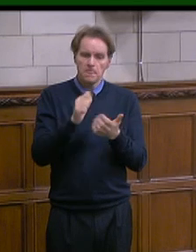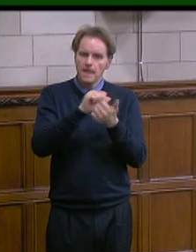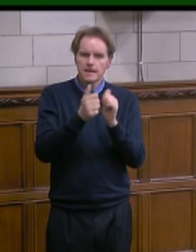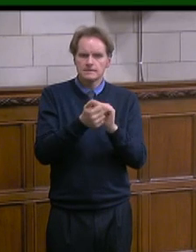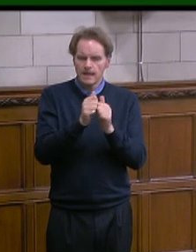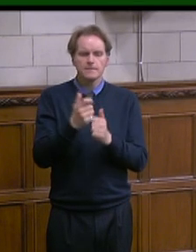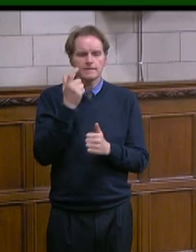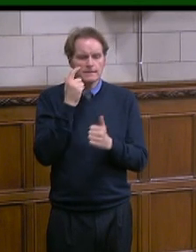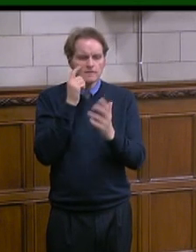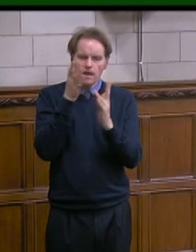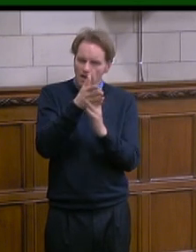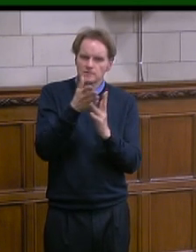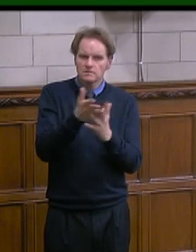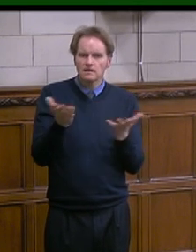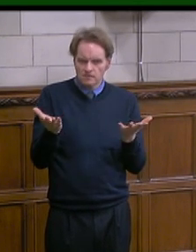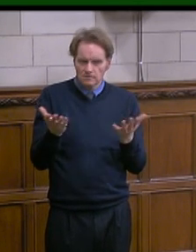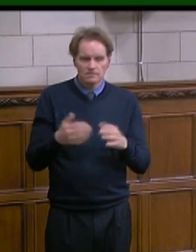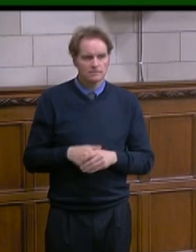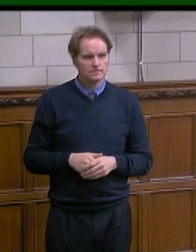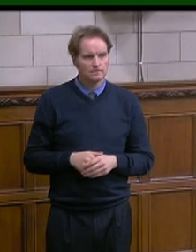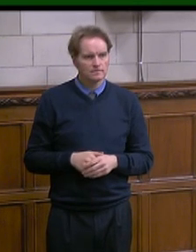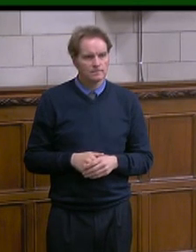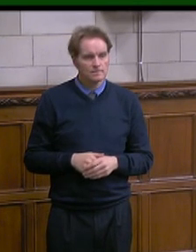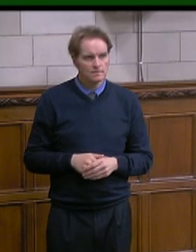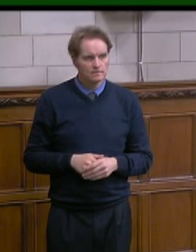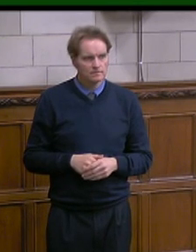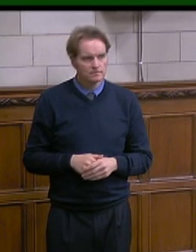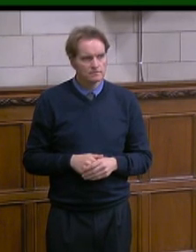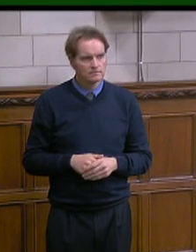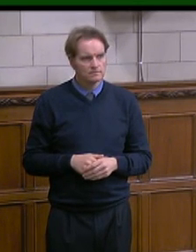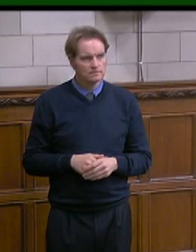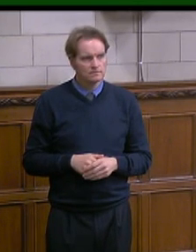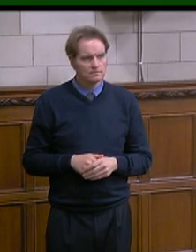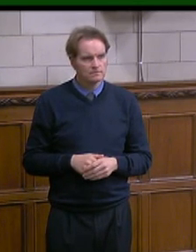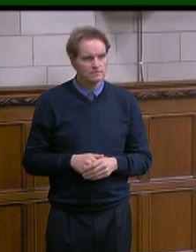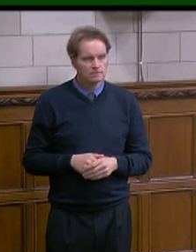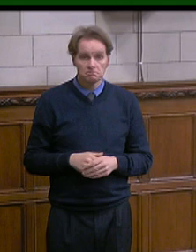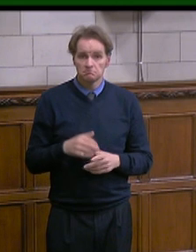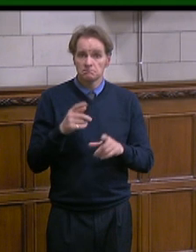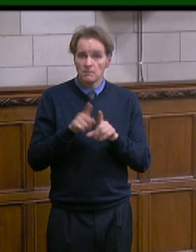Common arrangements include extra time and the use of scribes and readers and of word processors.